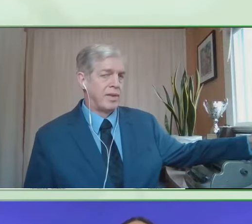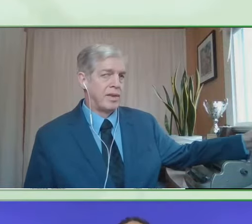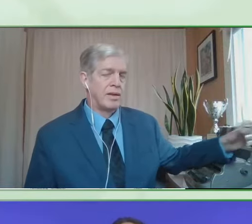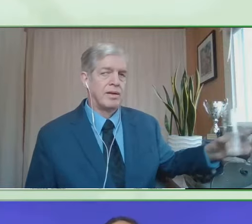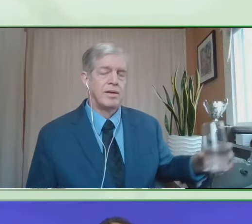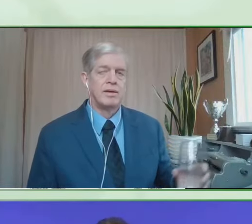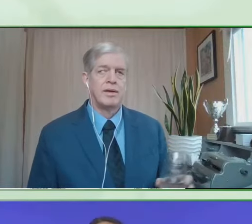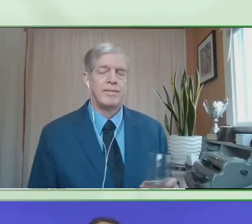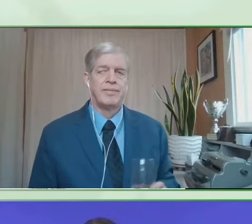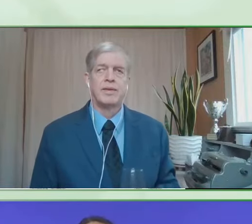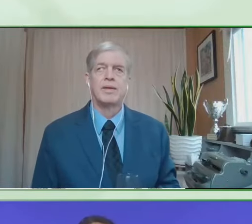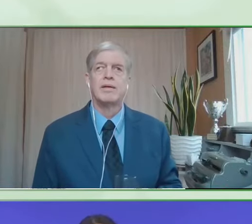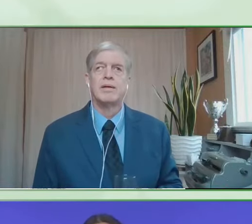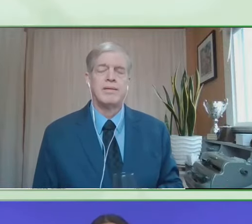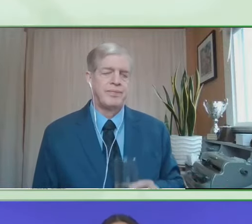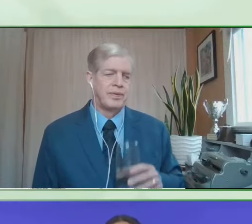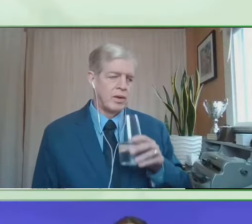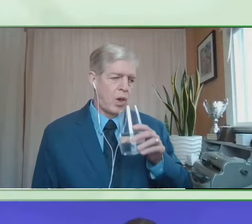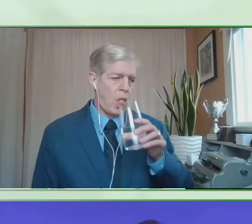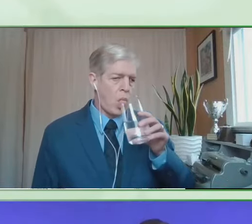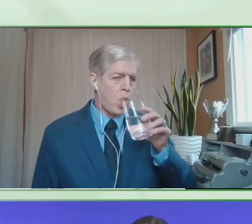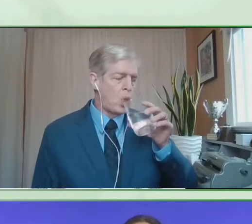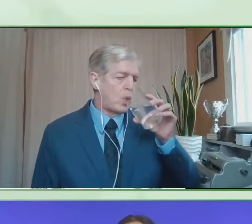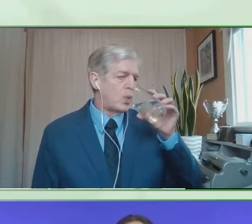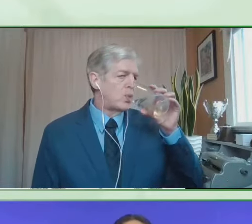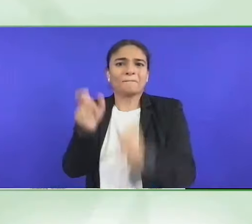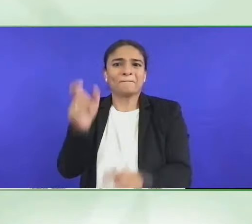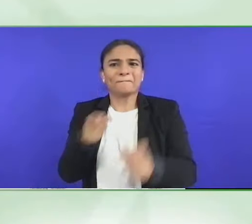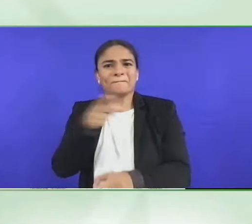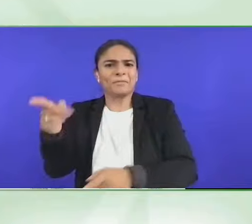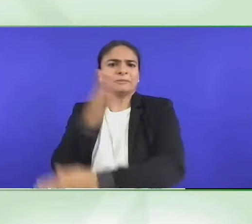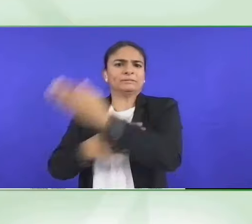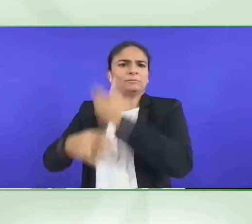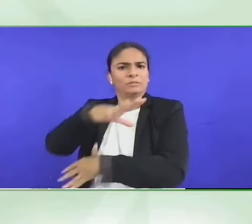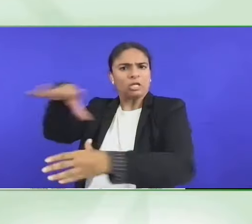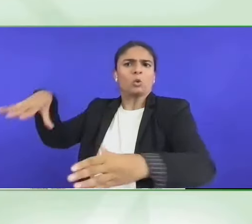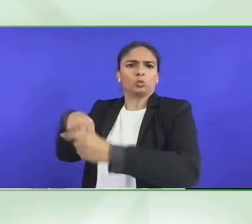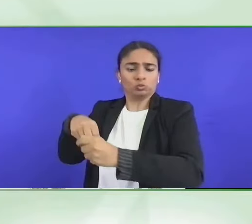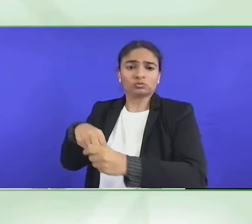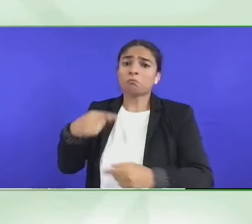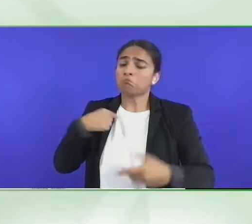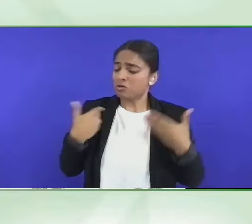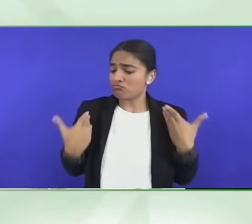Thank you. Now I want you to hear from a youth leader, she is fully doing